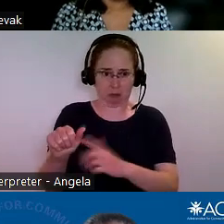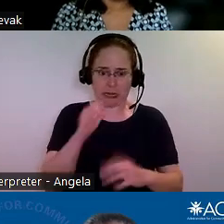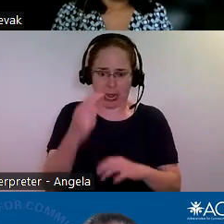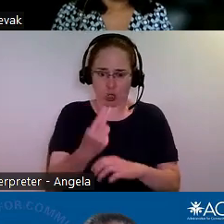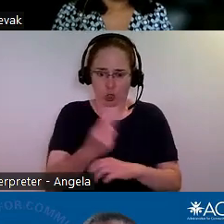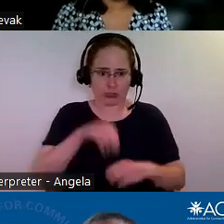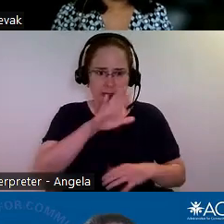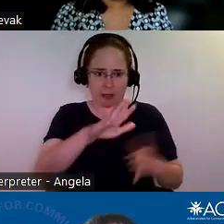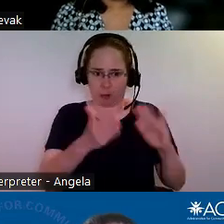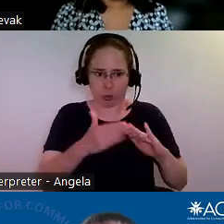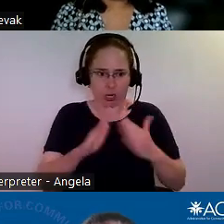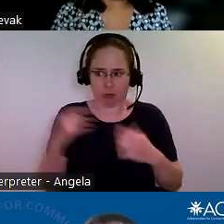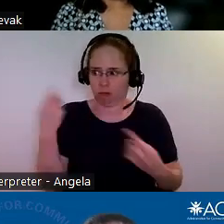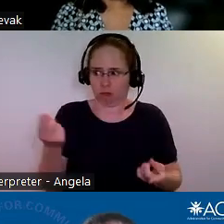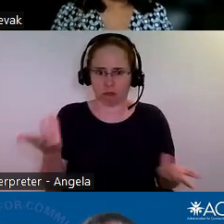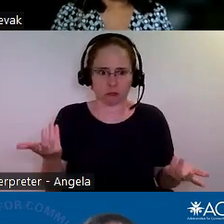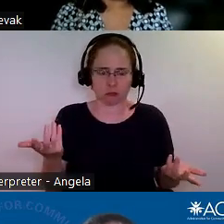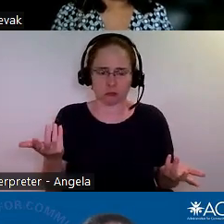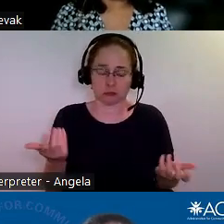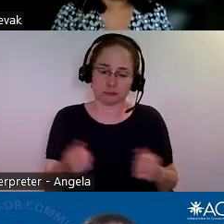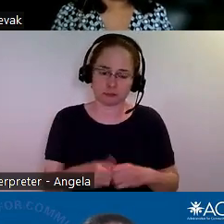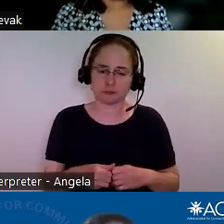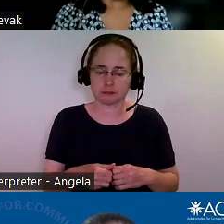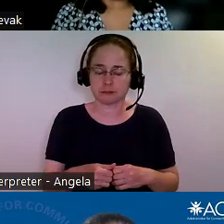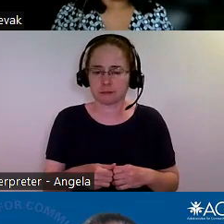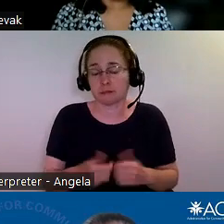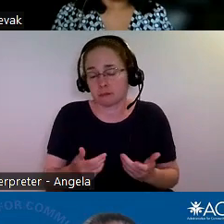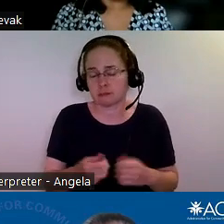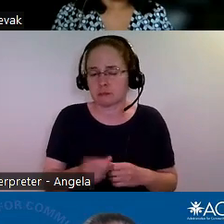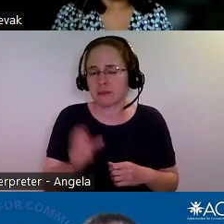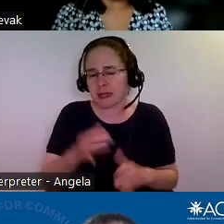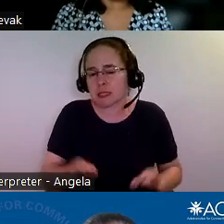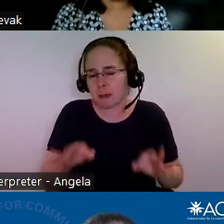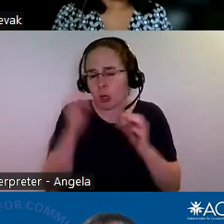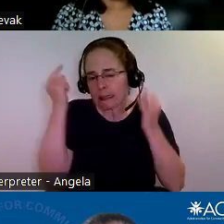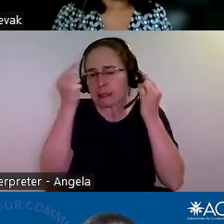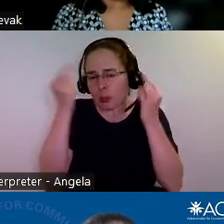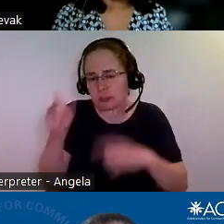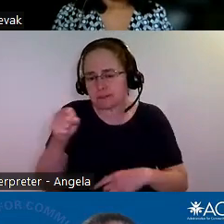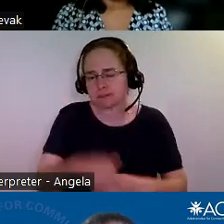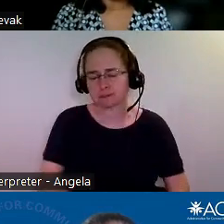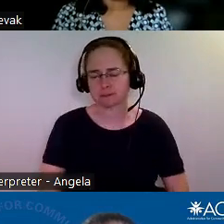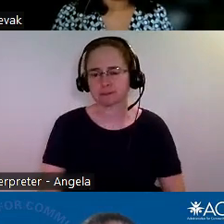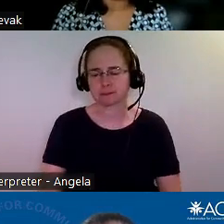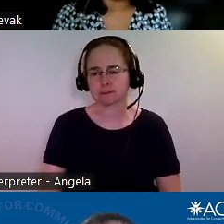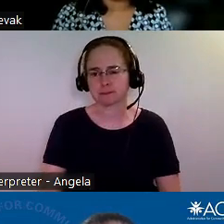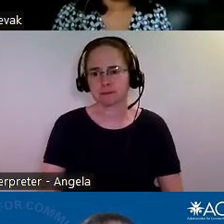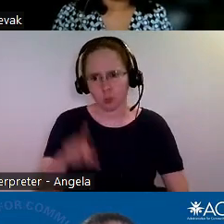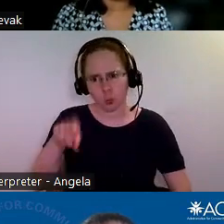community. So, anyway, I think that's an important consideration that we need to learn more about.